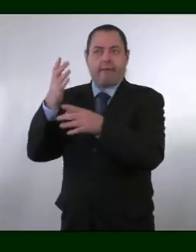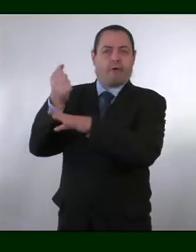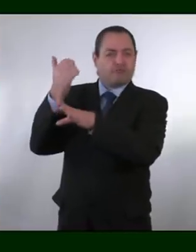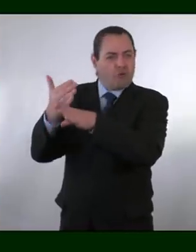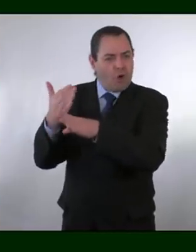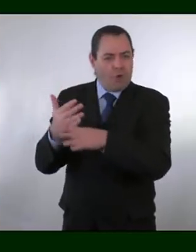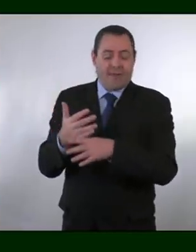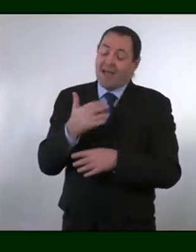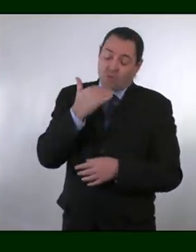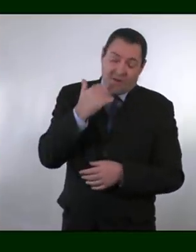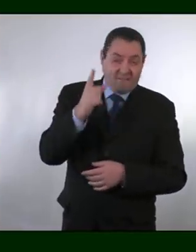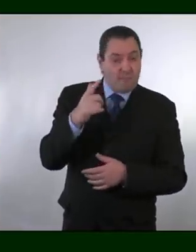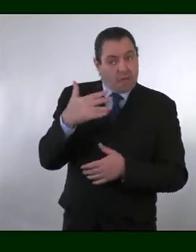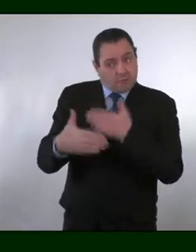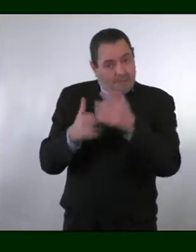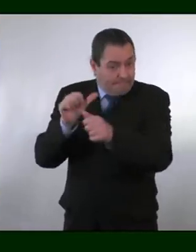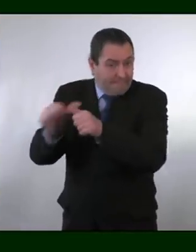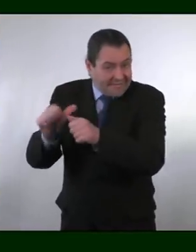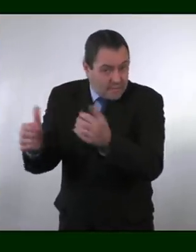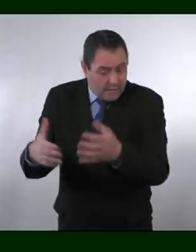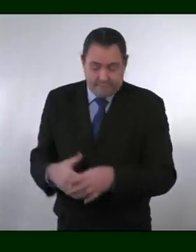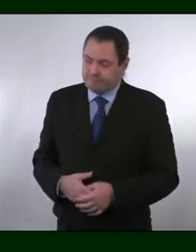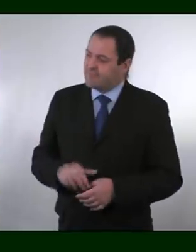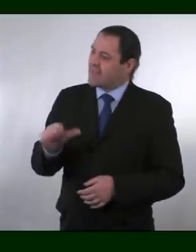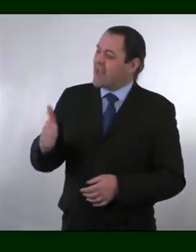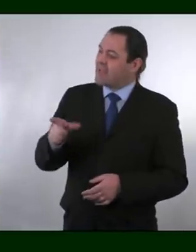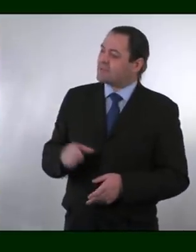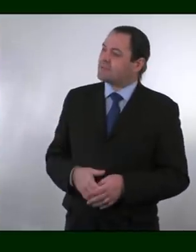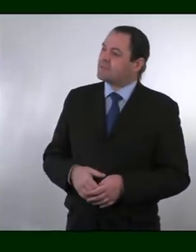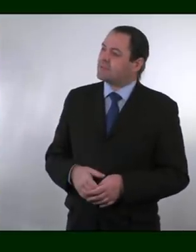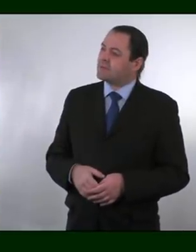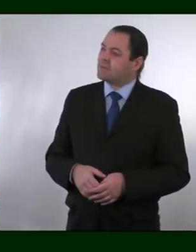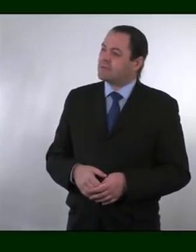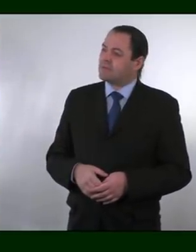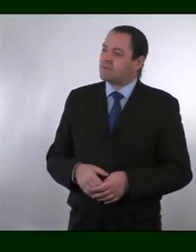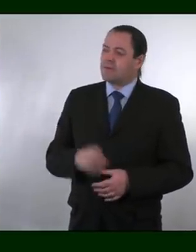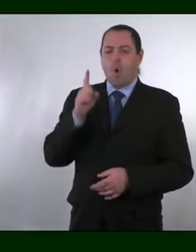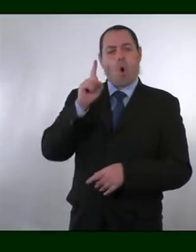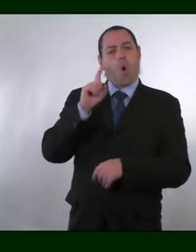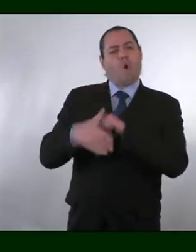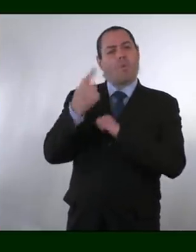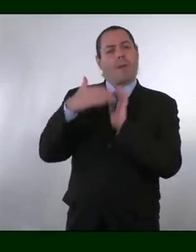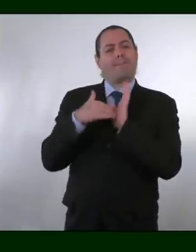Sir Christopher Chope (Christchurch) (Con) More than 1 million fellow citizens have recovered